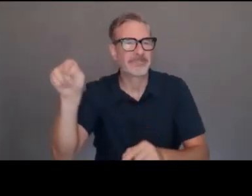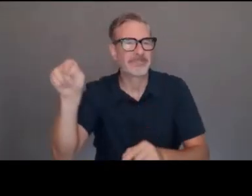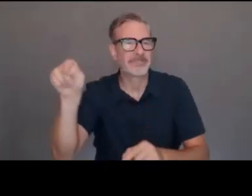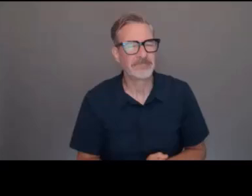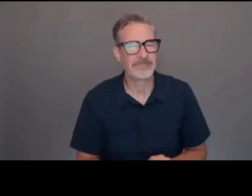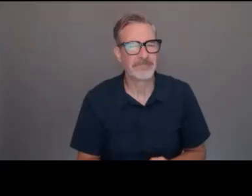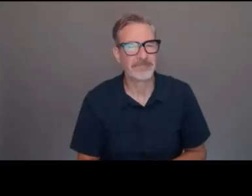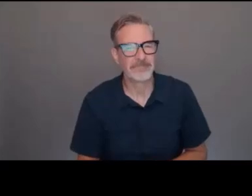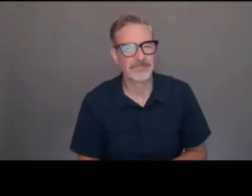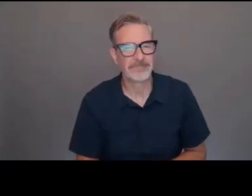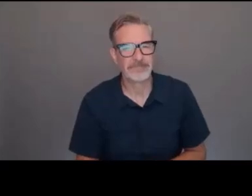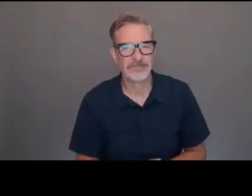Thank you, everyone, and have a good day.